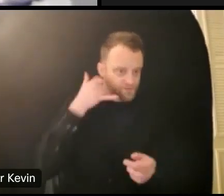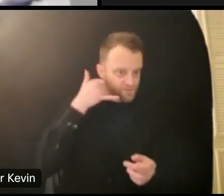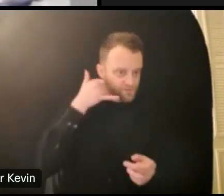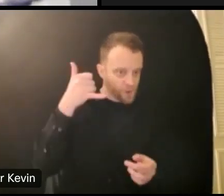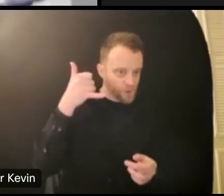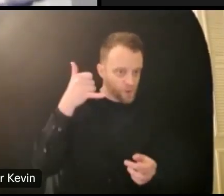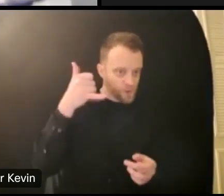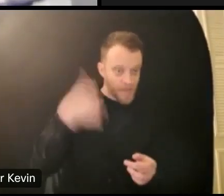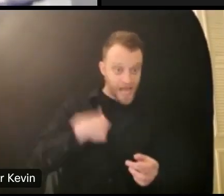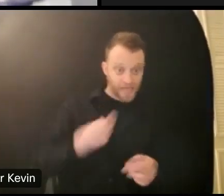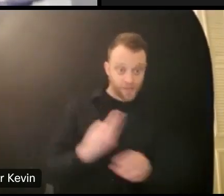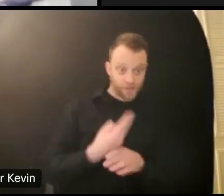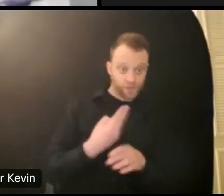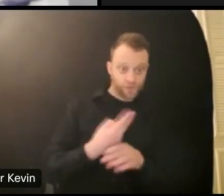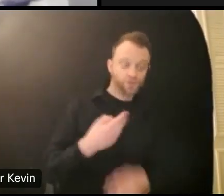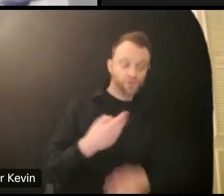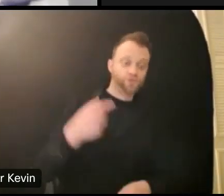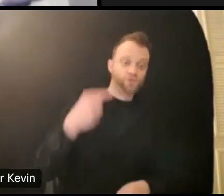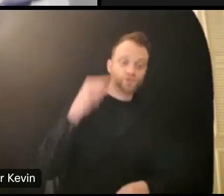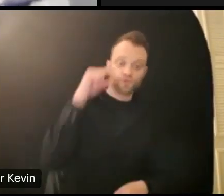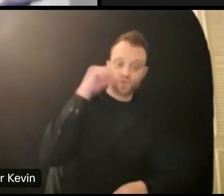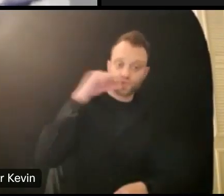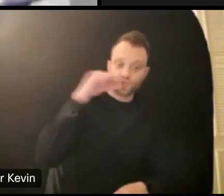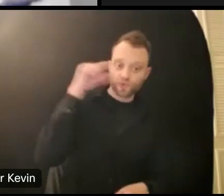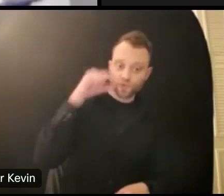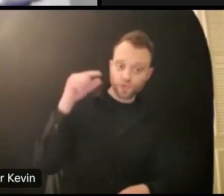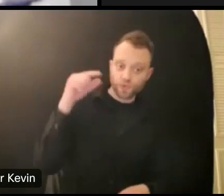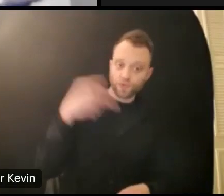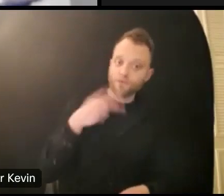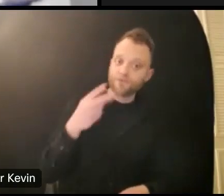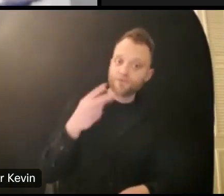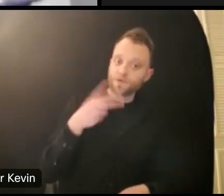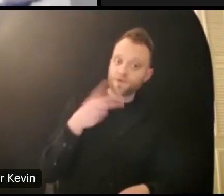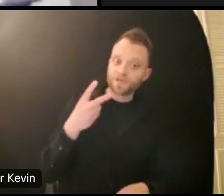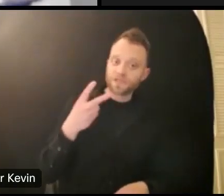The only thing that I'm aware of in Google Voice that's transcribed is the question,